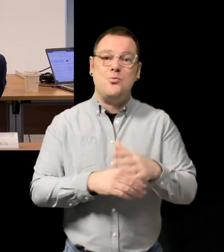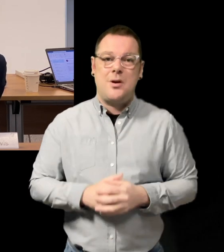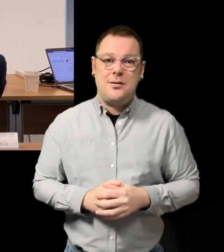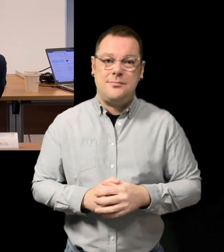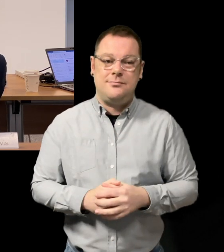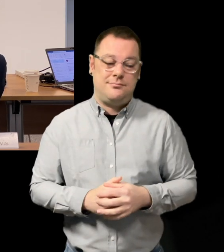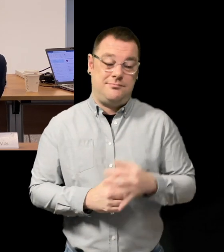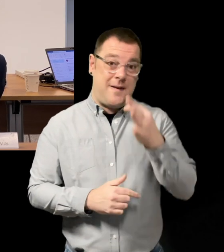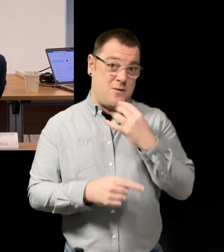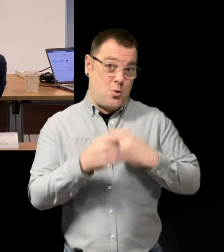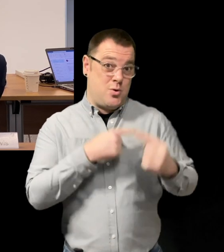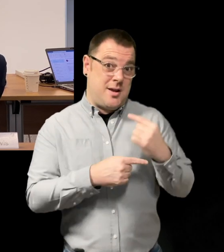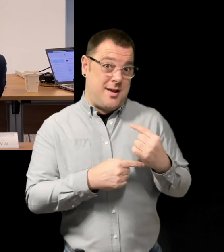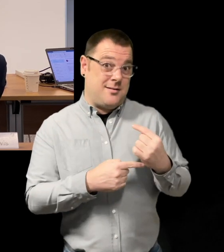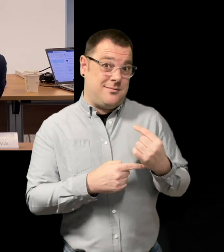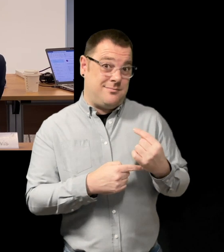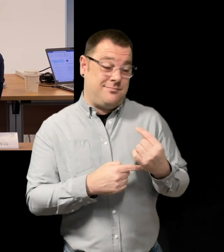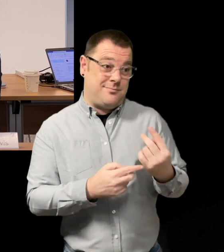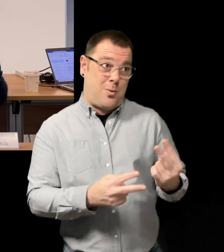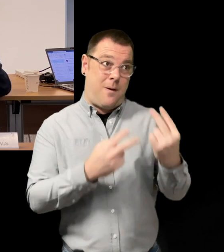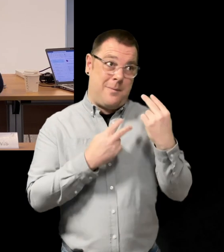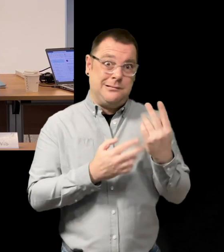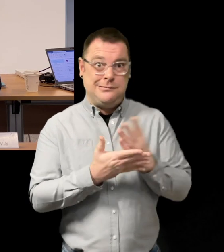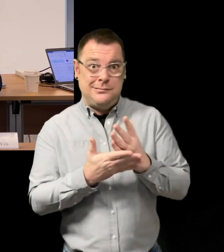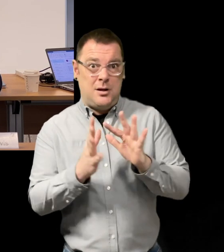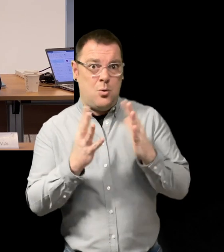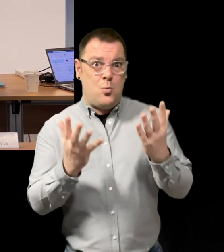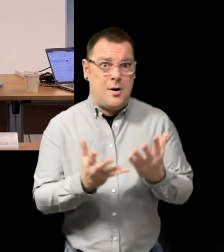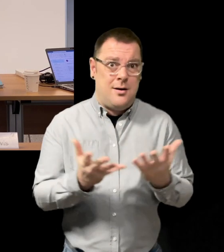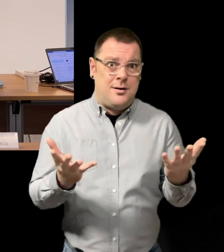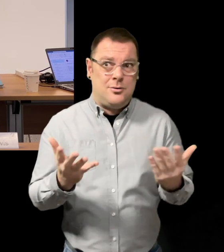As the last few years have shown, we live in an uncertain world with new challenges